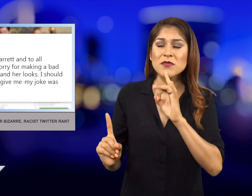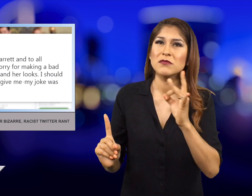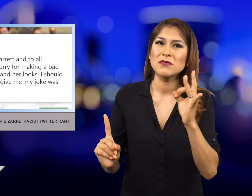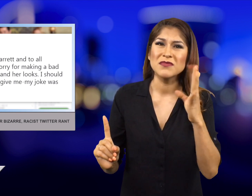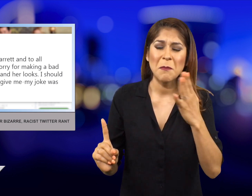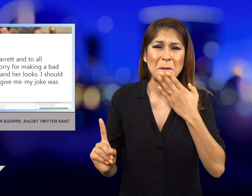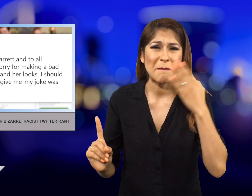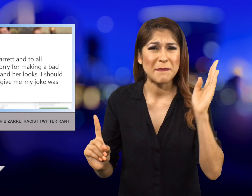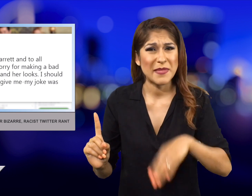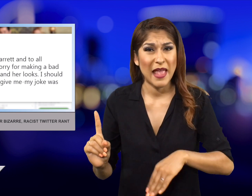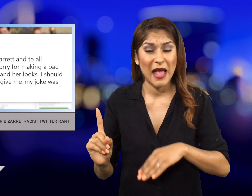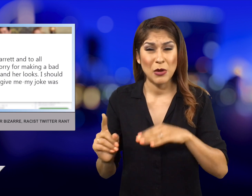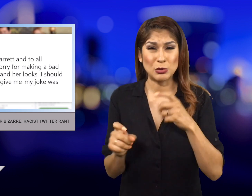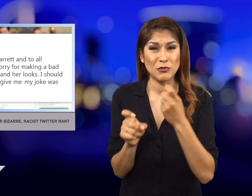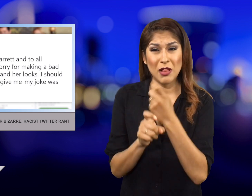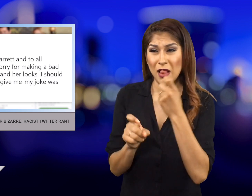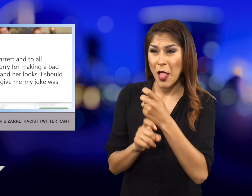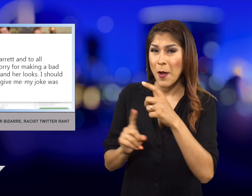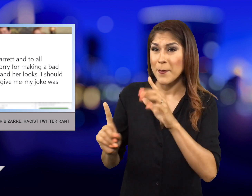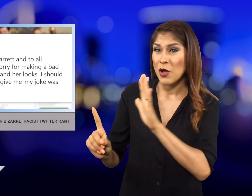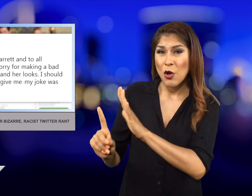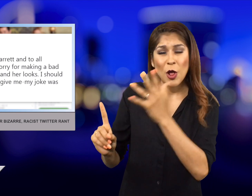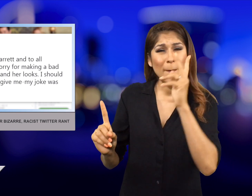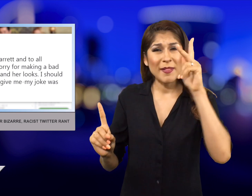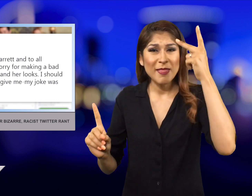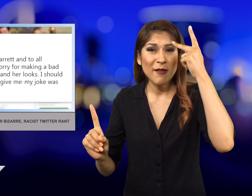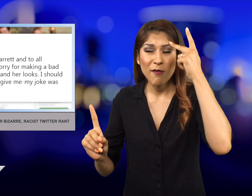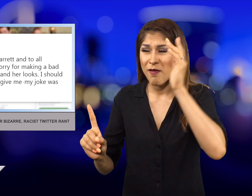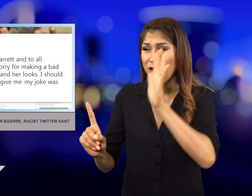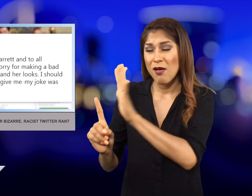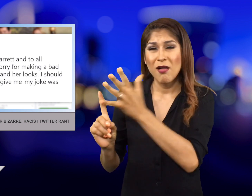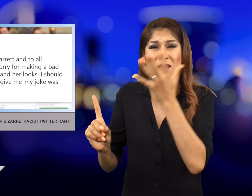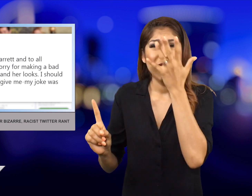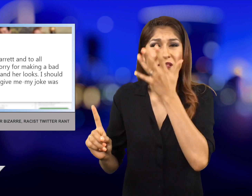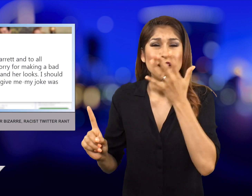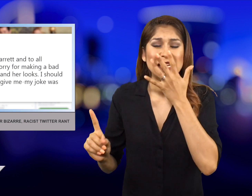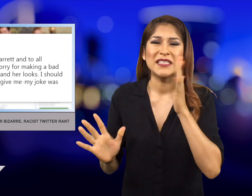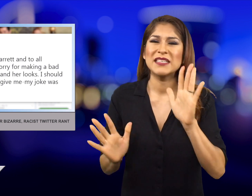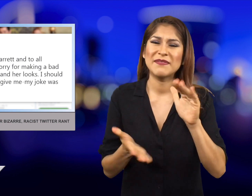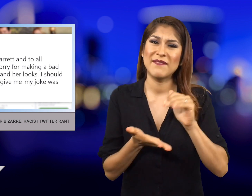I am truly sorry for making a bad joke about her politics and her looks.